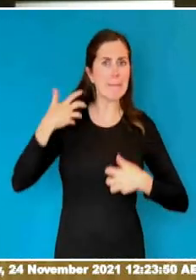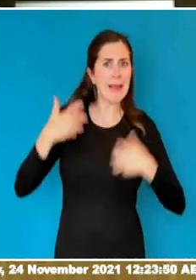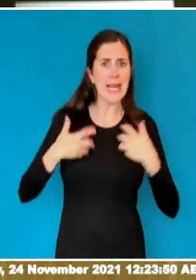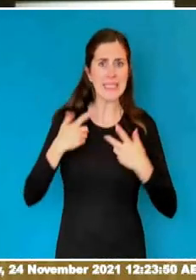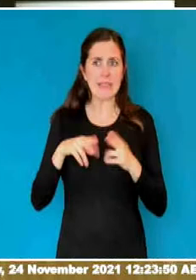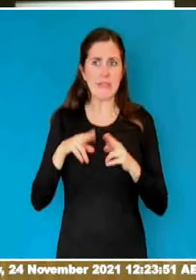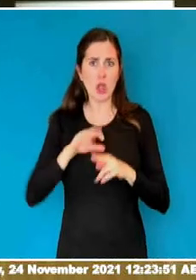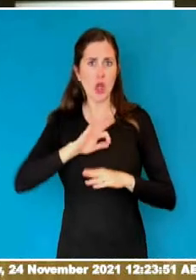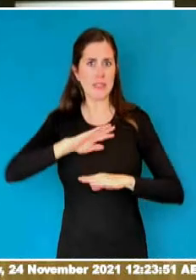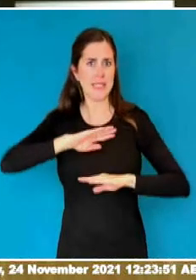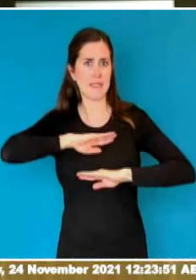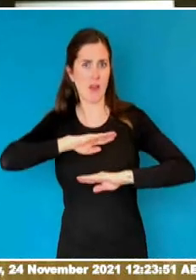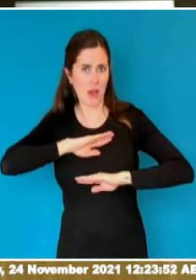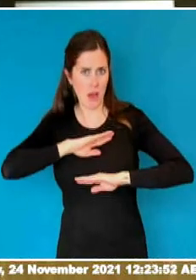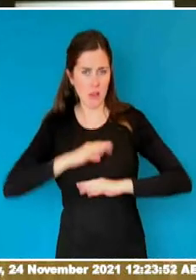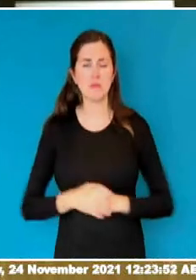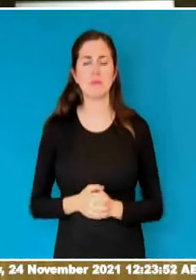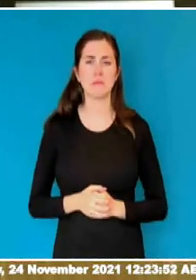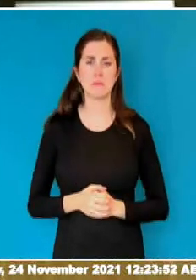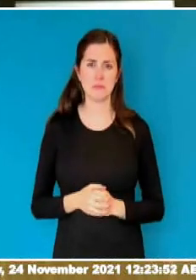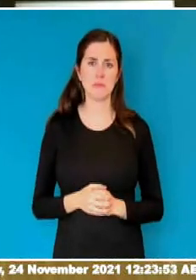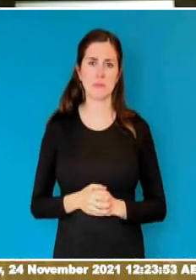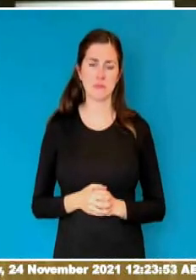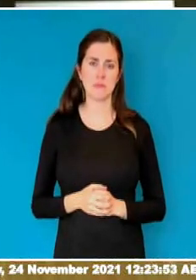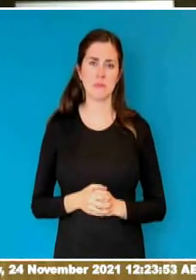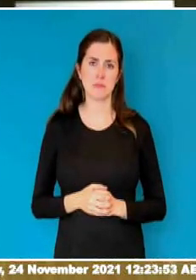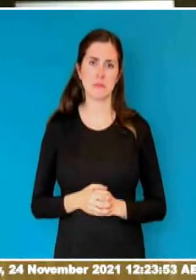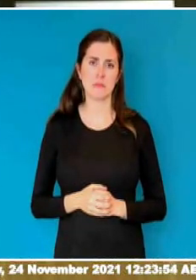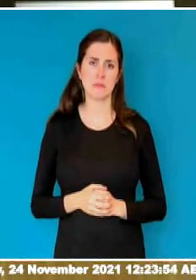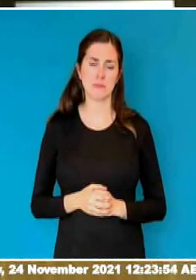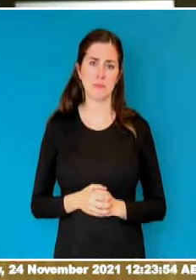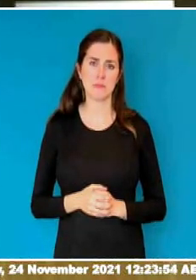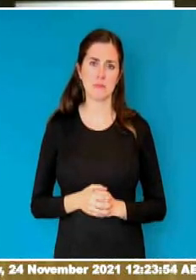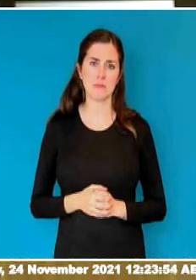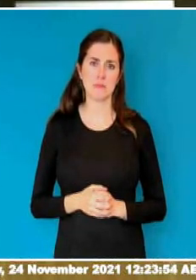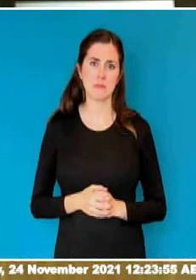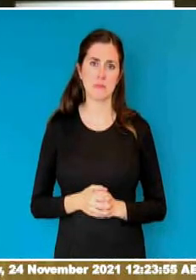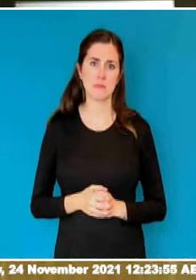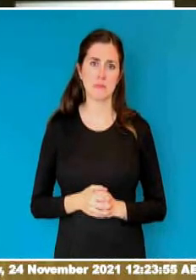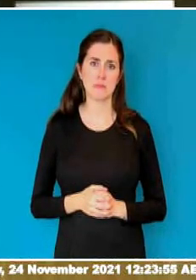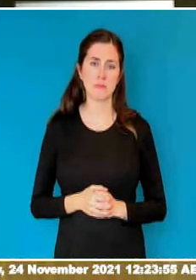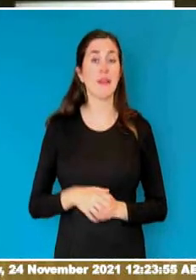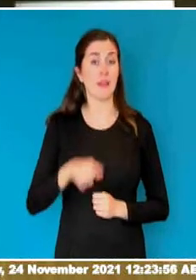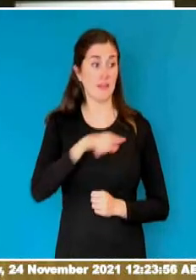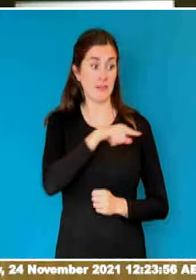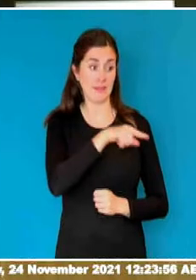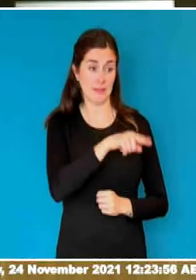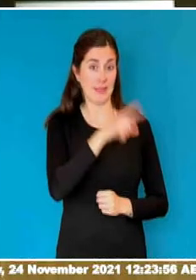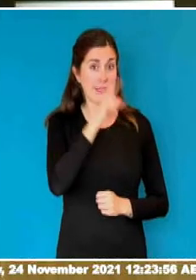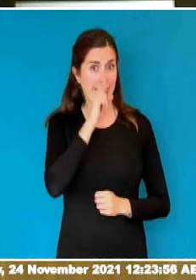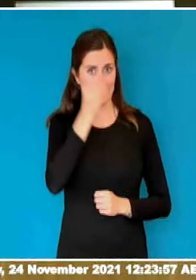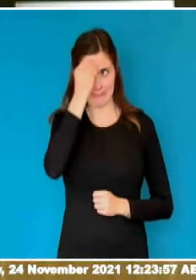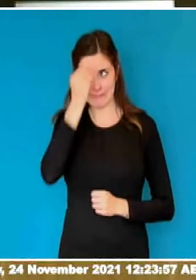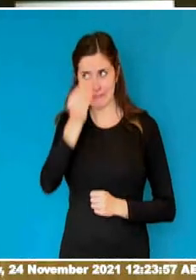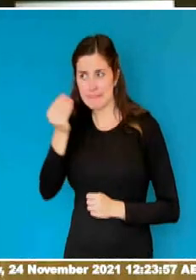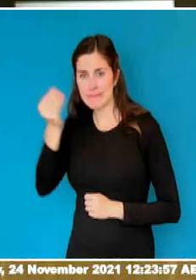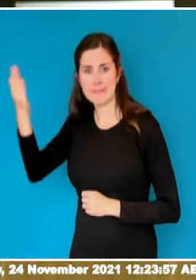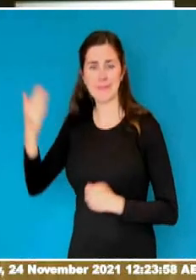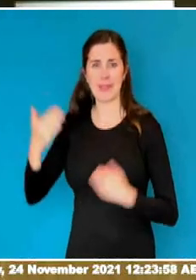But certainly that includes escalating that to our health case managers who are experts